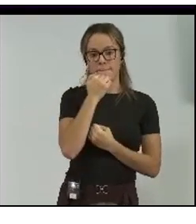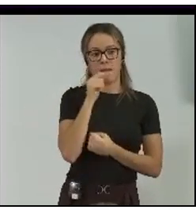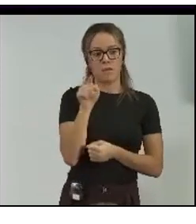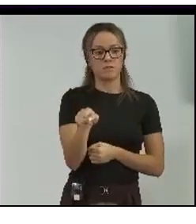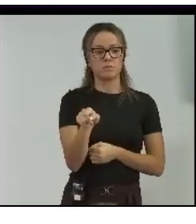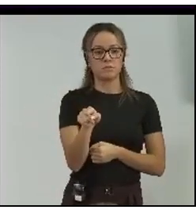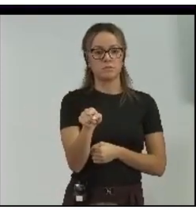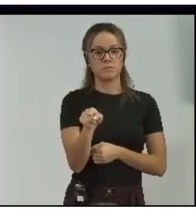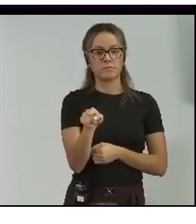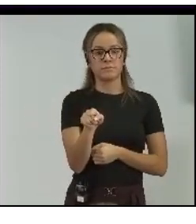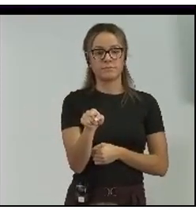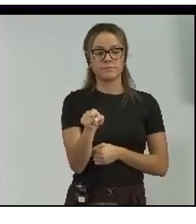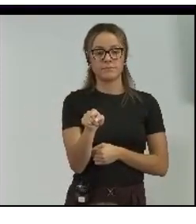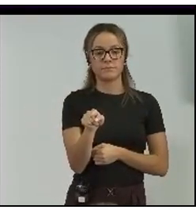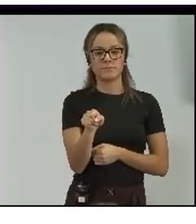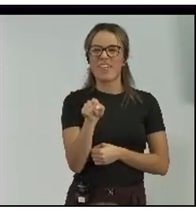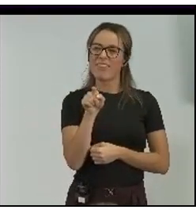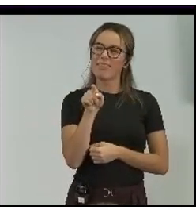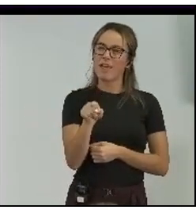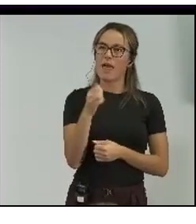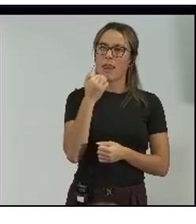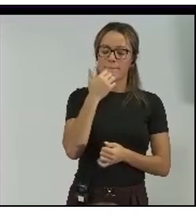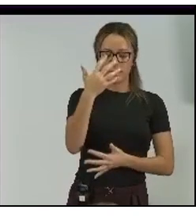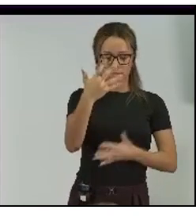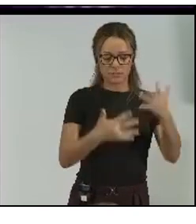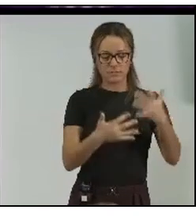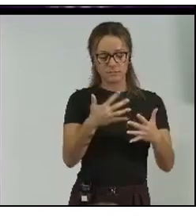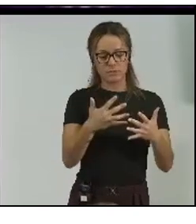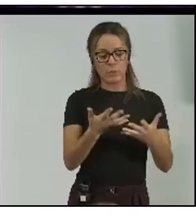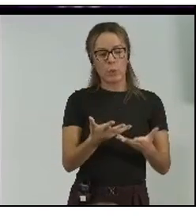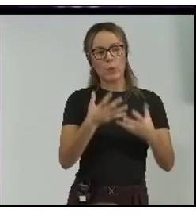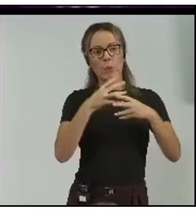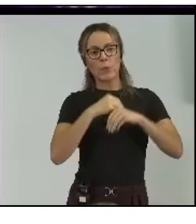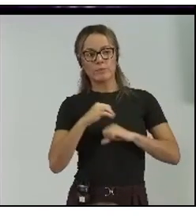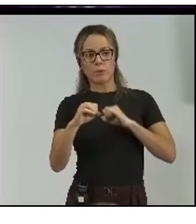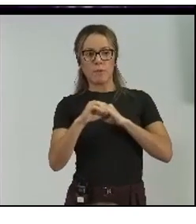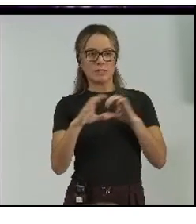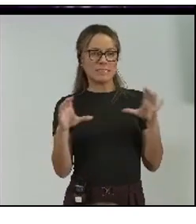you know, other nebulous ideas. So it'd be powerful.